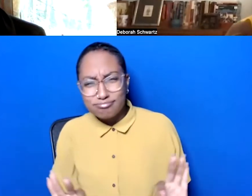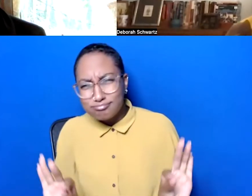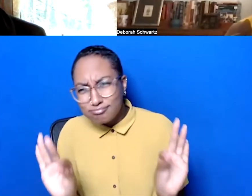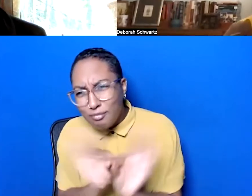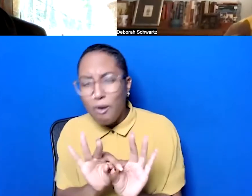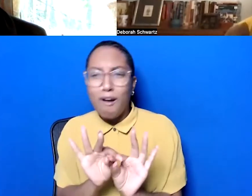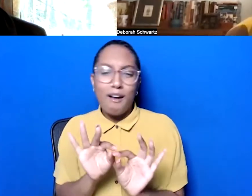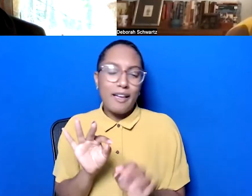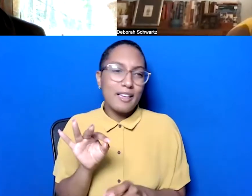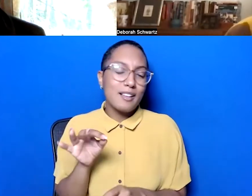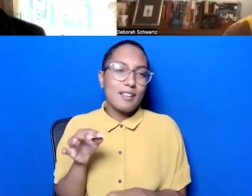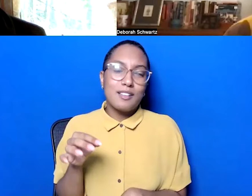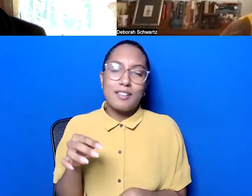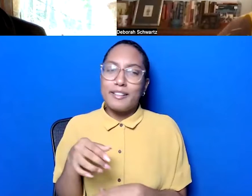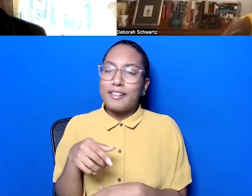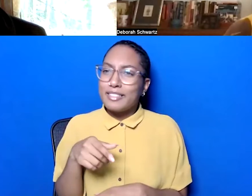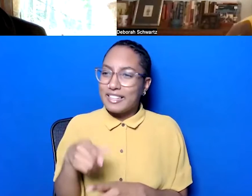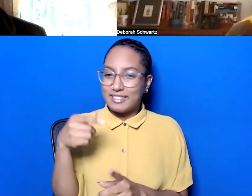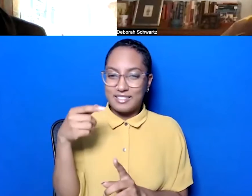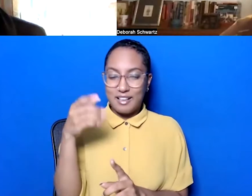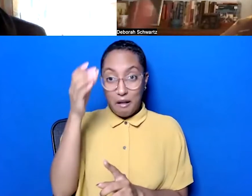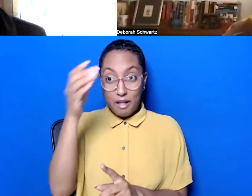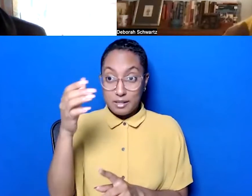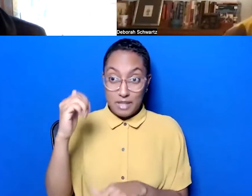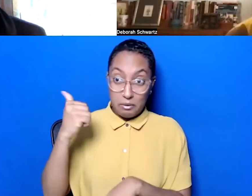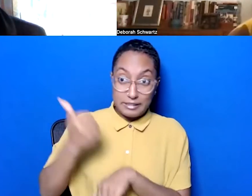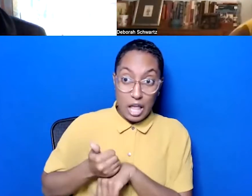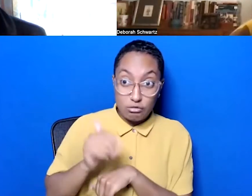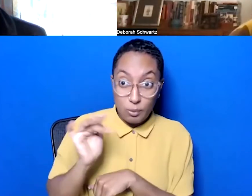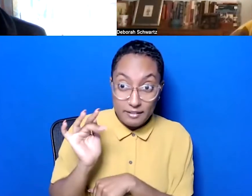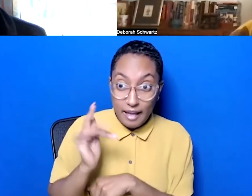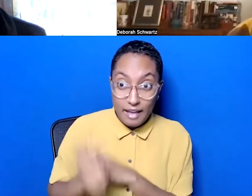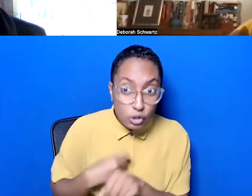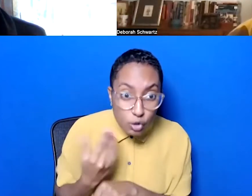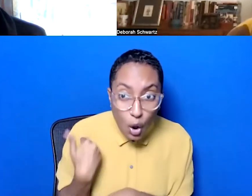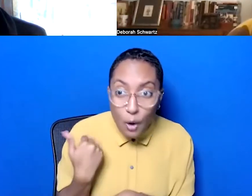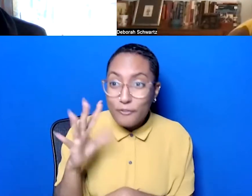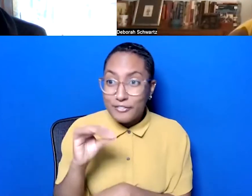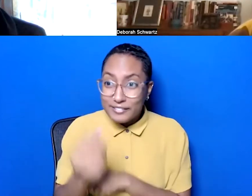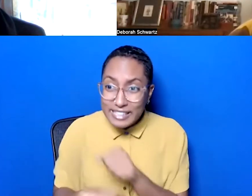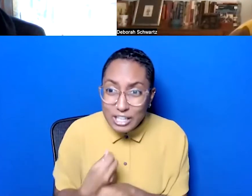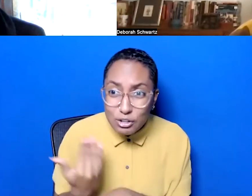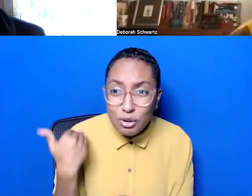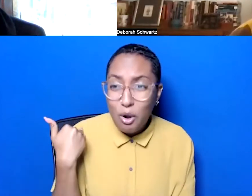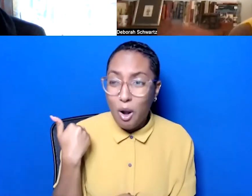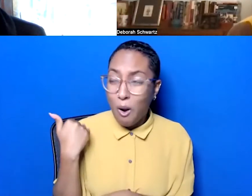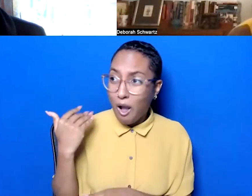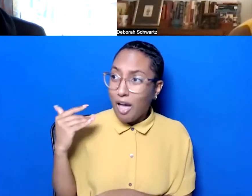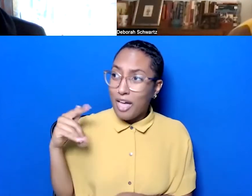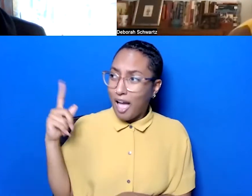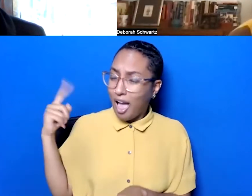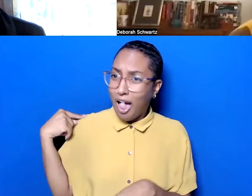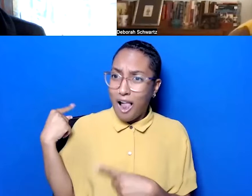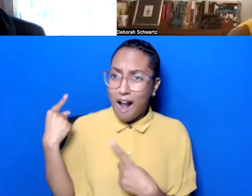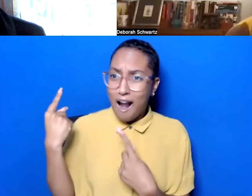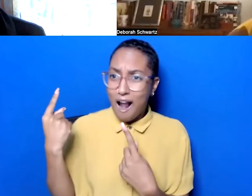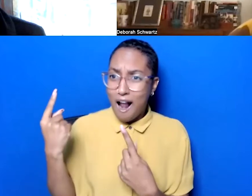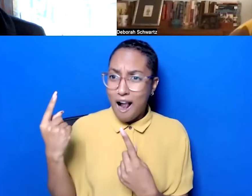laid out for us 25 years ago, or 50 years ago, that desperately need the information we now can